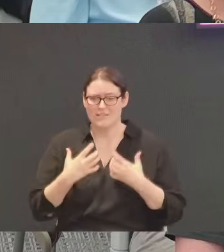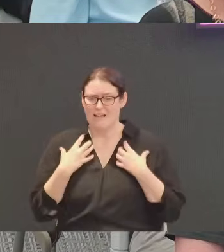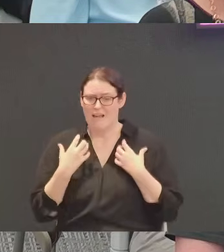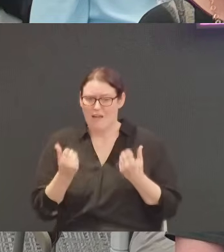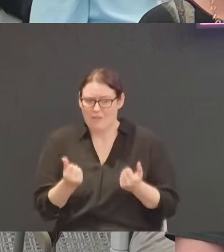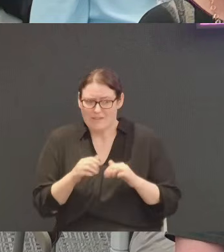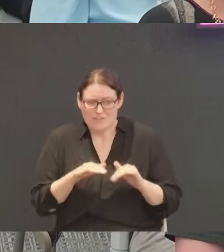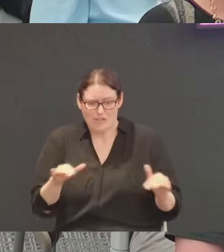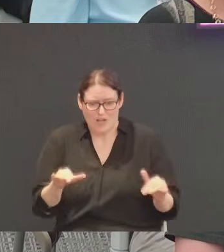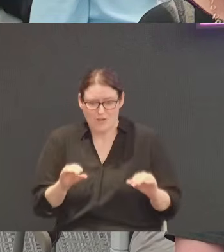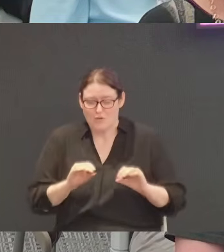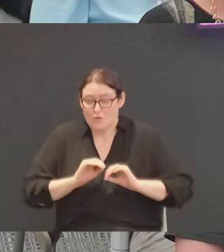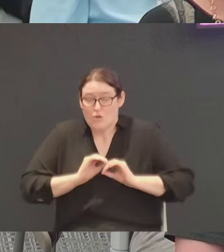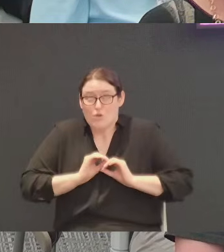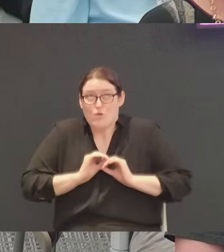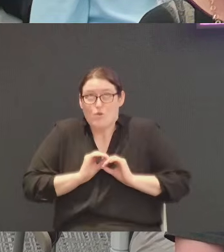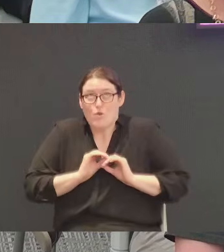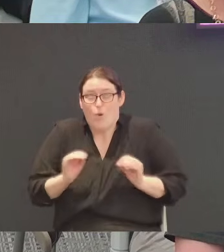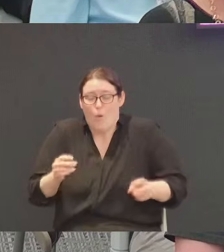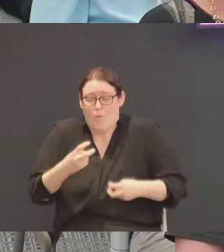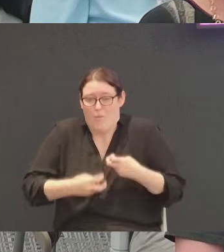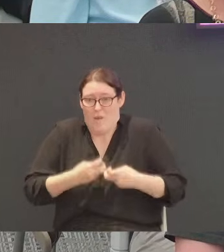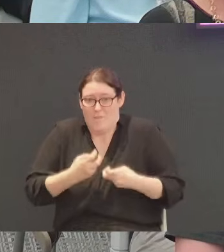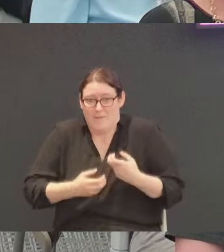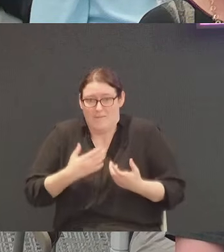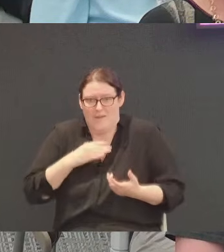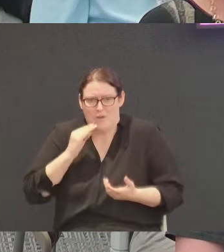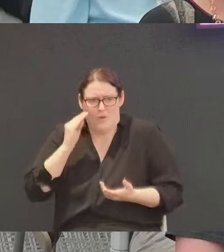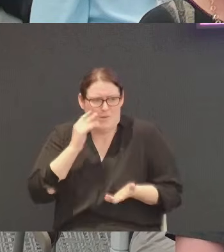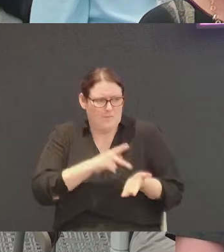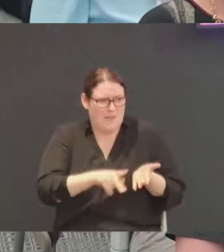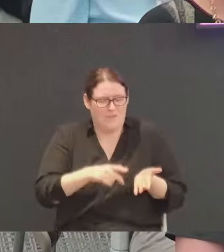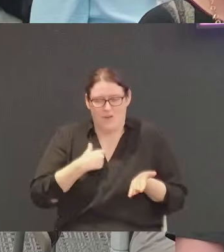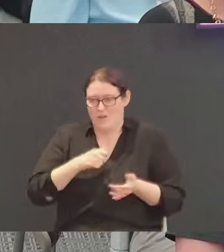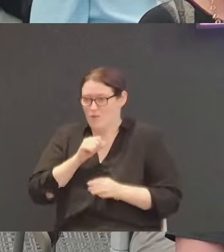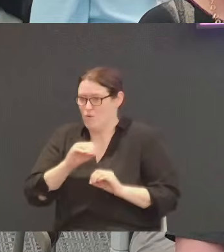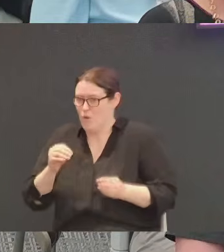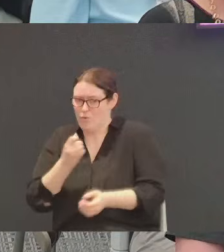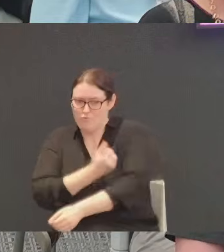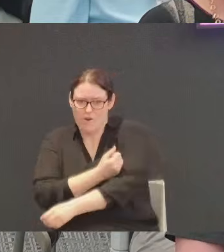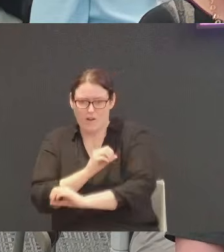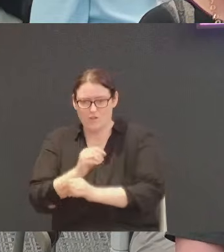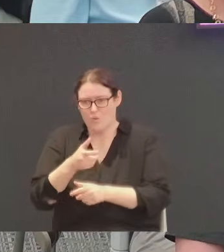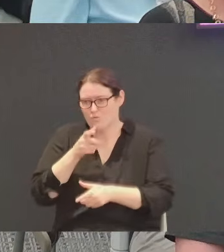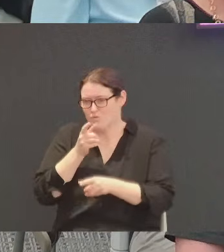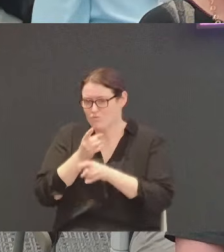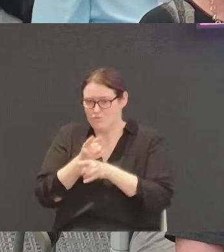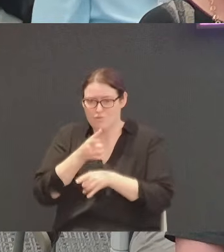with there's nothing wrong. My house is paid for. I don't do drugs. I don't drink. No, nothing. So,